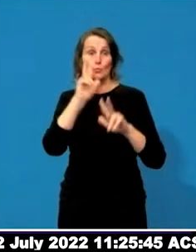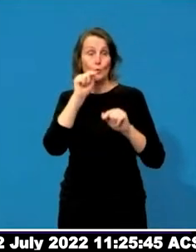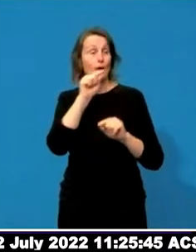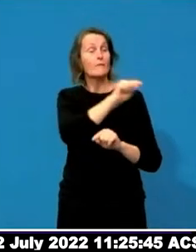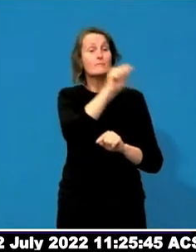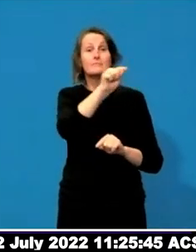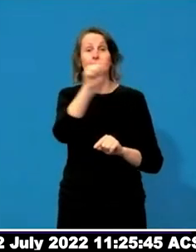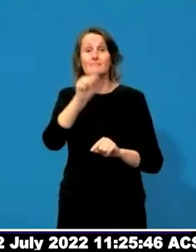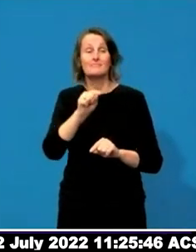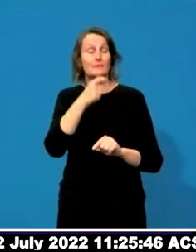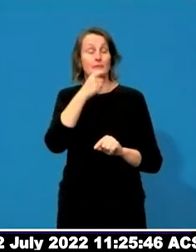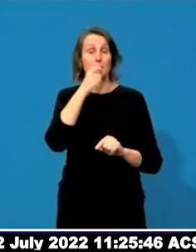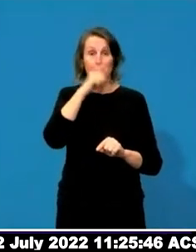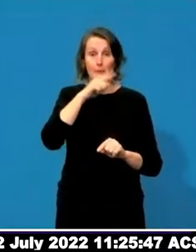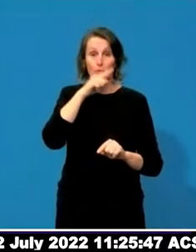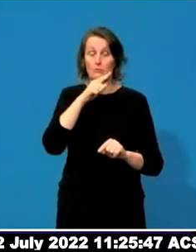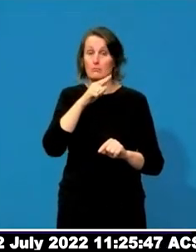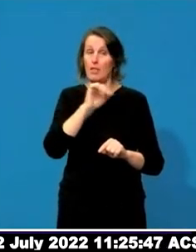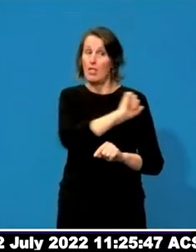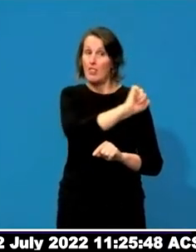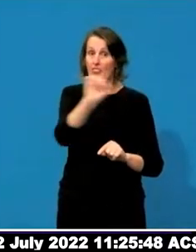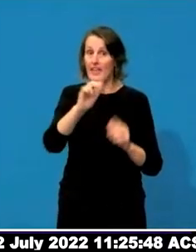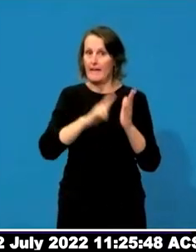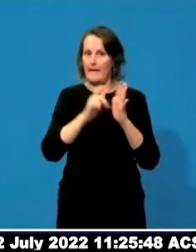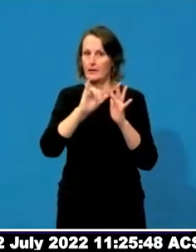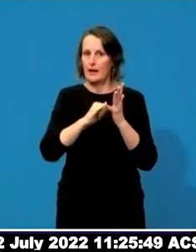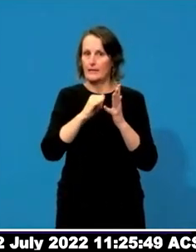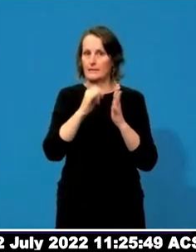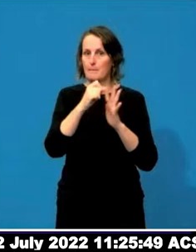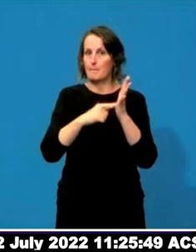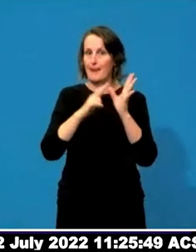is that raised in any of the plans that you've seen as a need